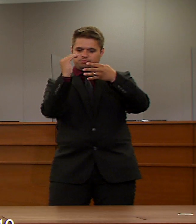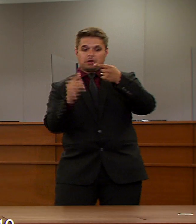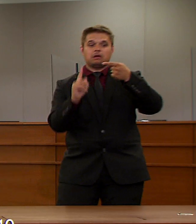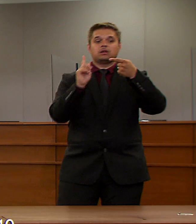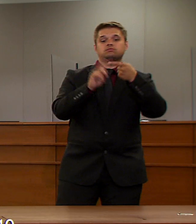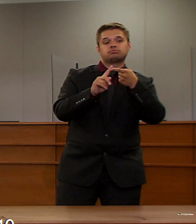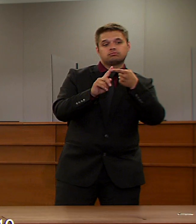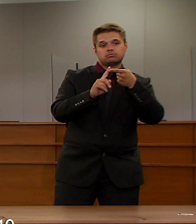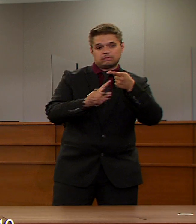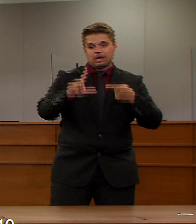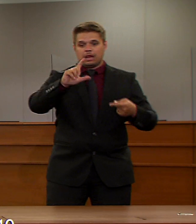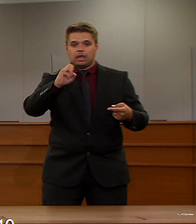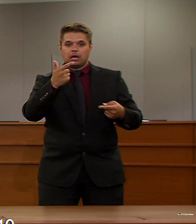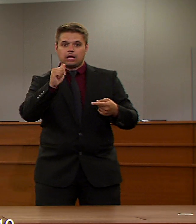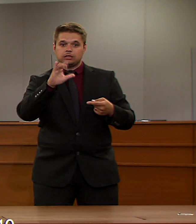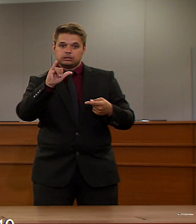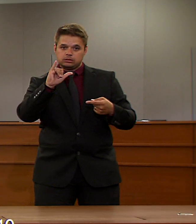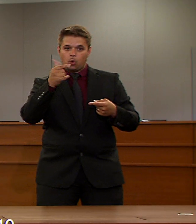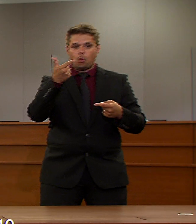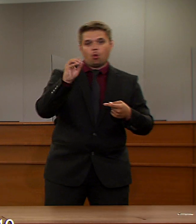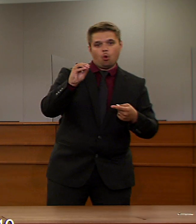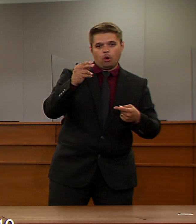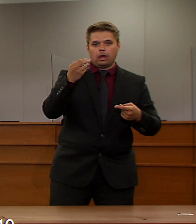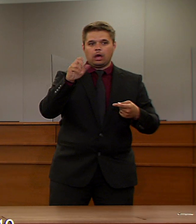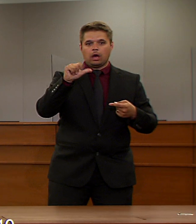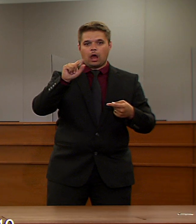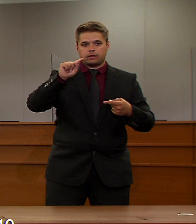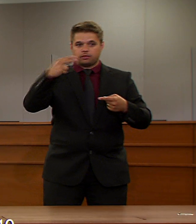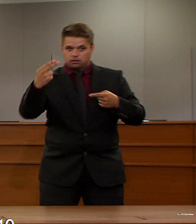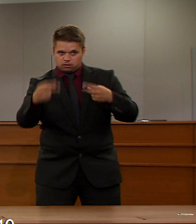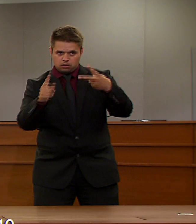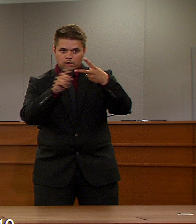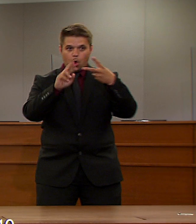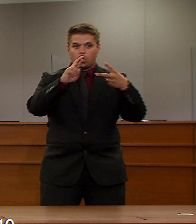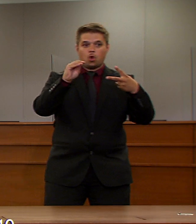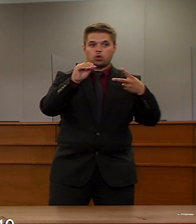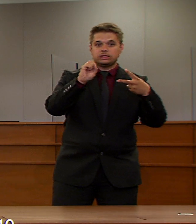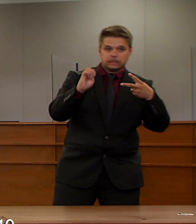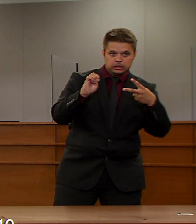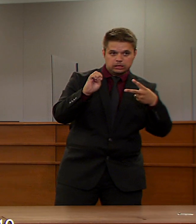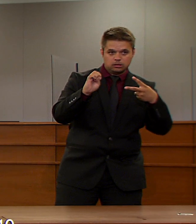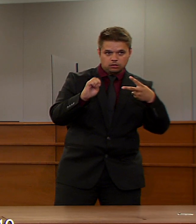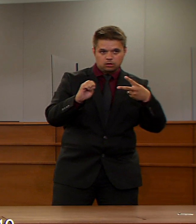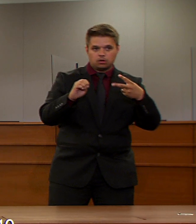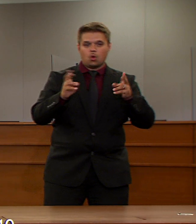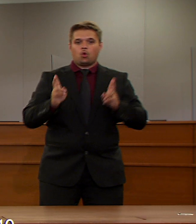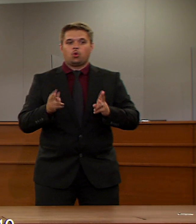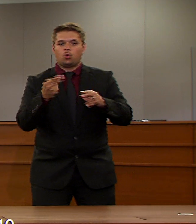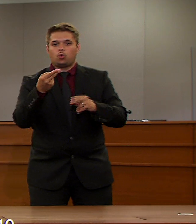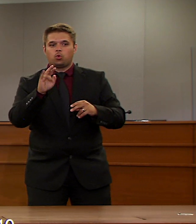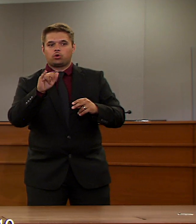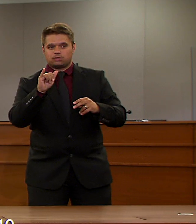Legacy GoHealth, Rose Urgent Care and Family Practice, Sea